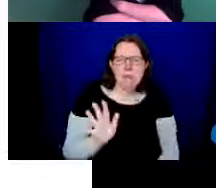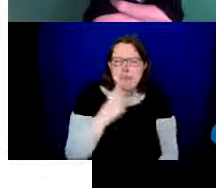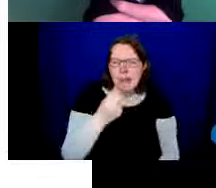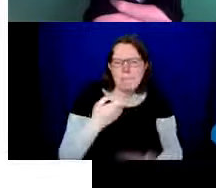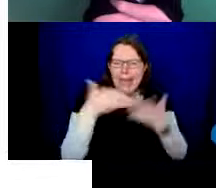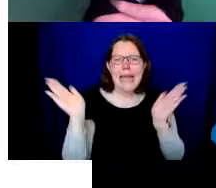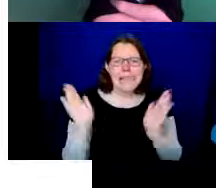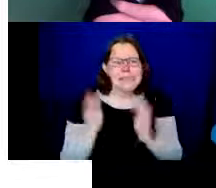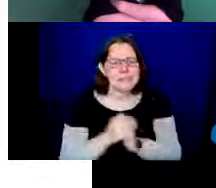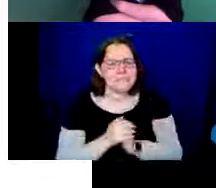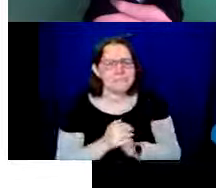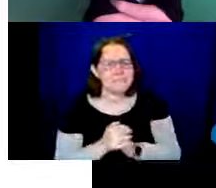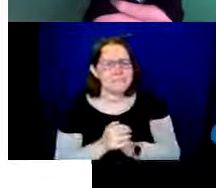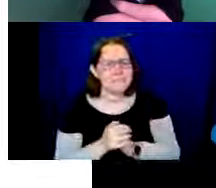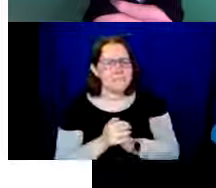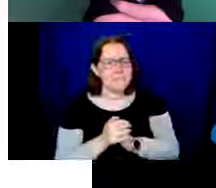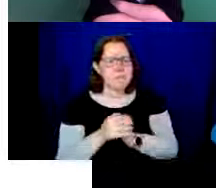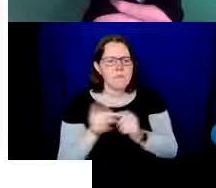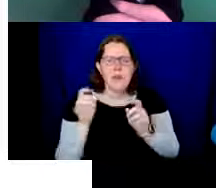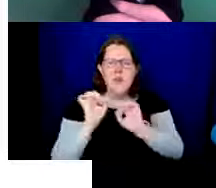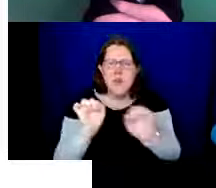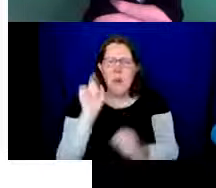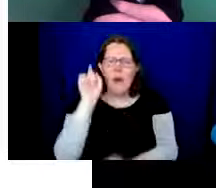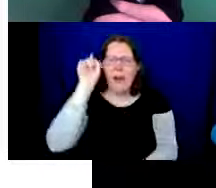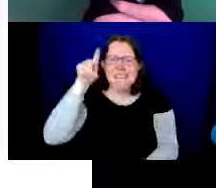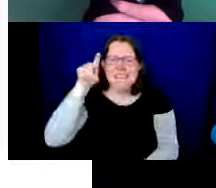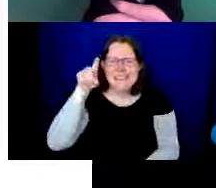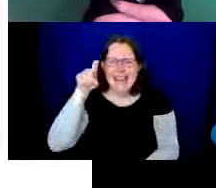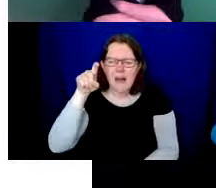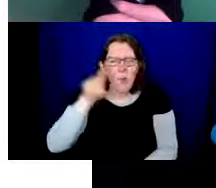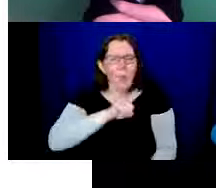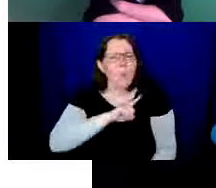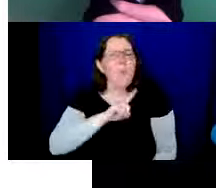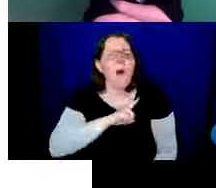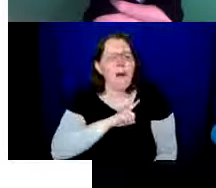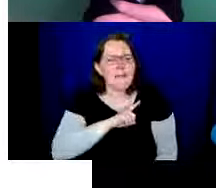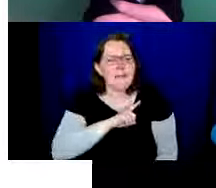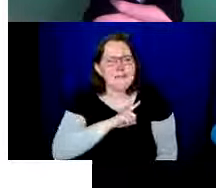idea why do you want to do it try and let your passion come through share your idea